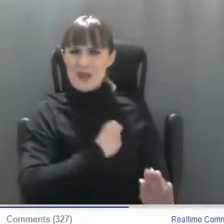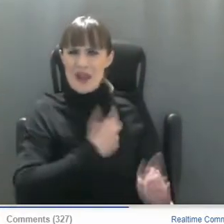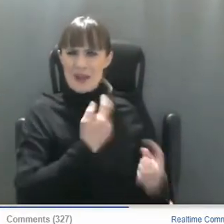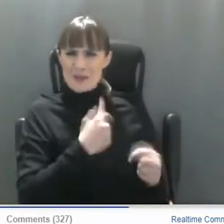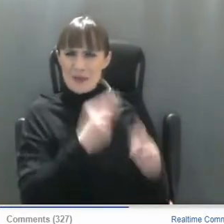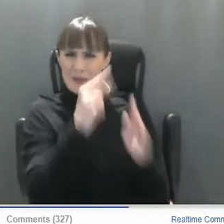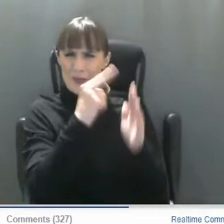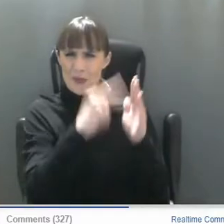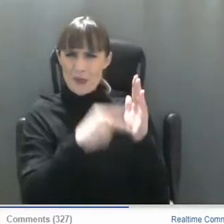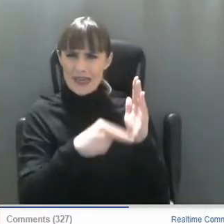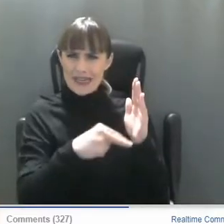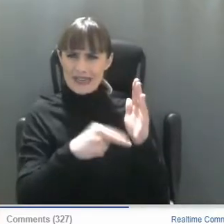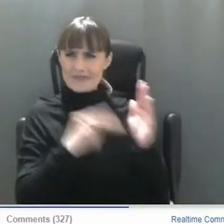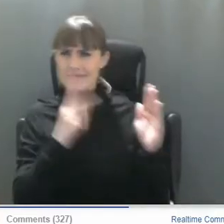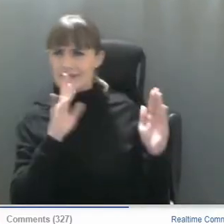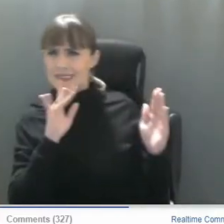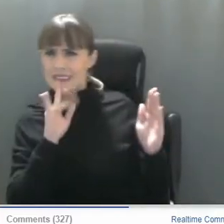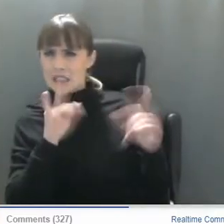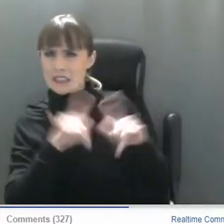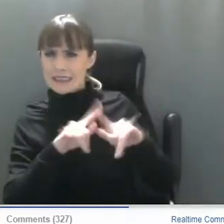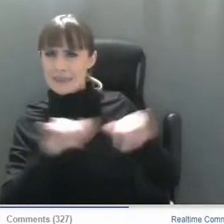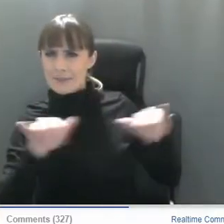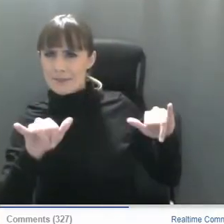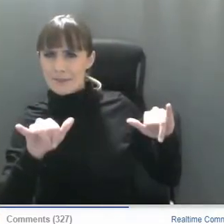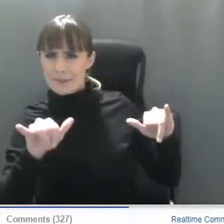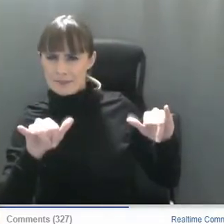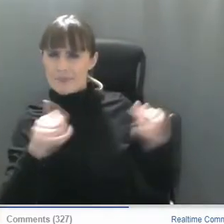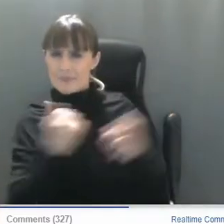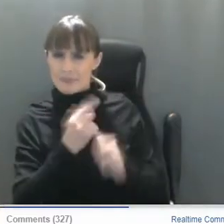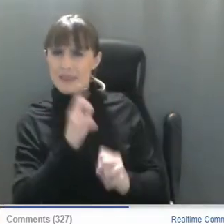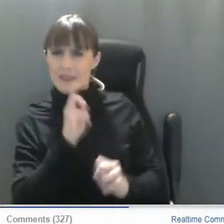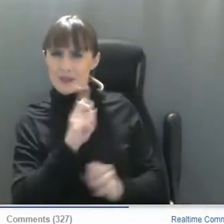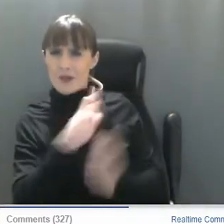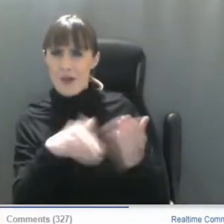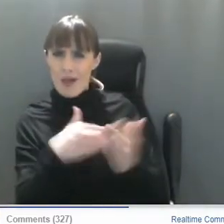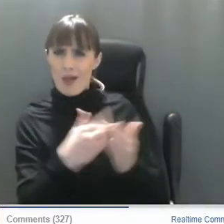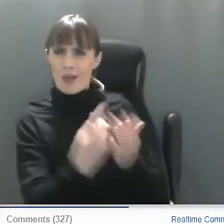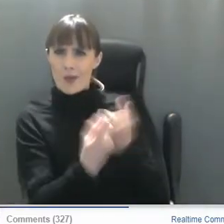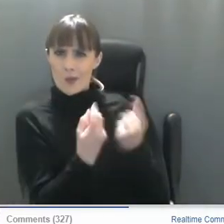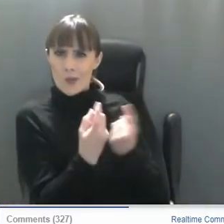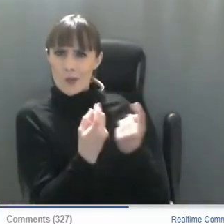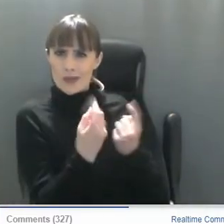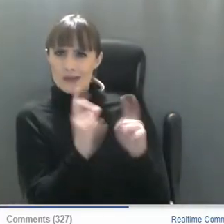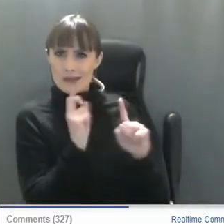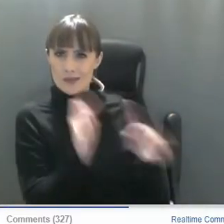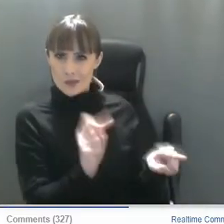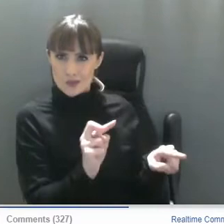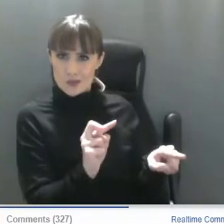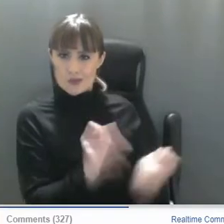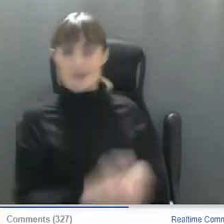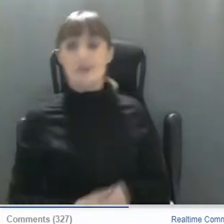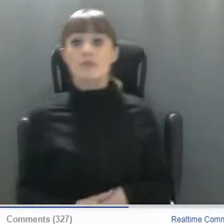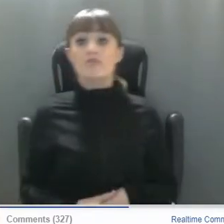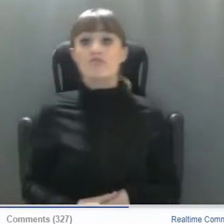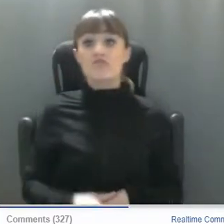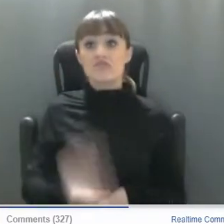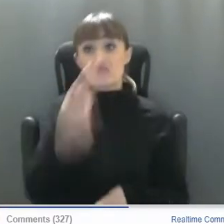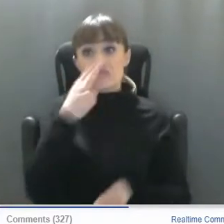Because I wanted to make sure everyone's questions were getting answered. But this is kind of a fun way to see the zoo. Normally we could have on a weekend, we